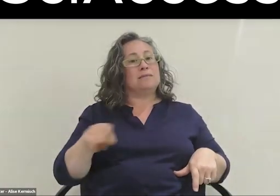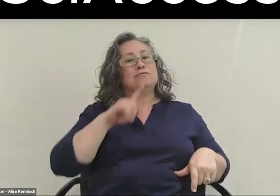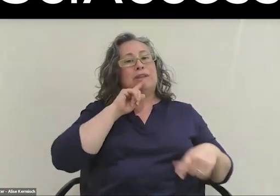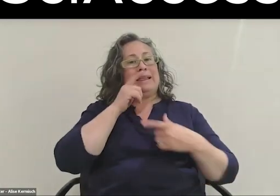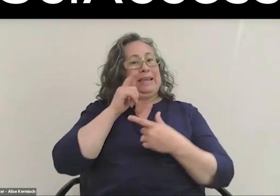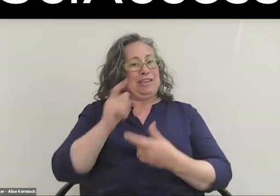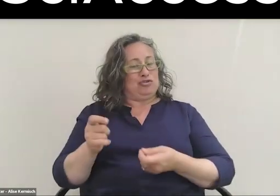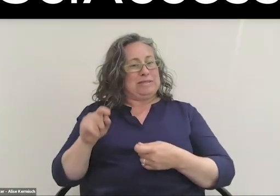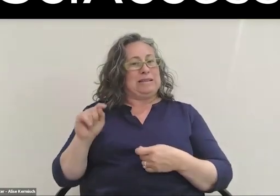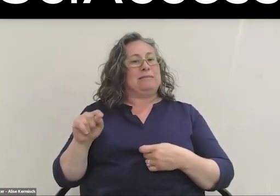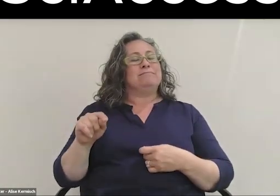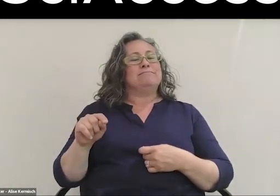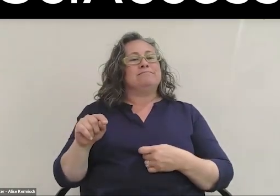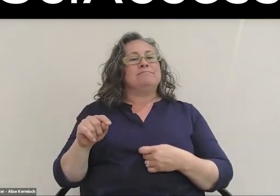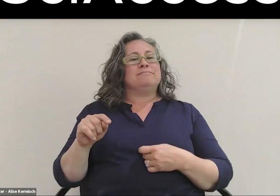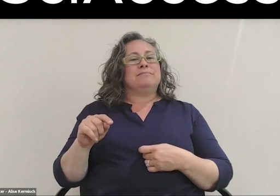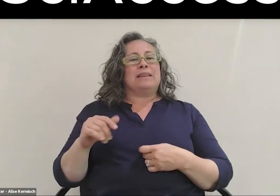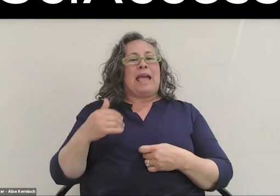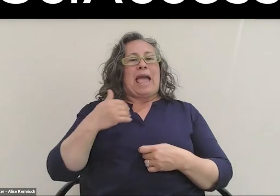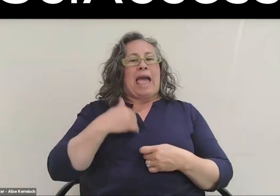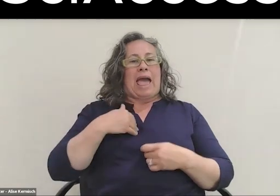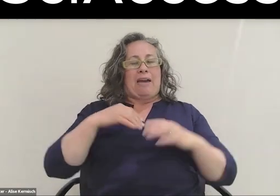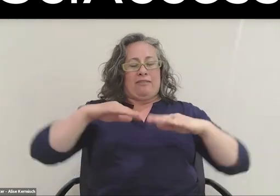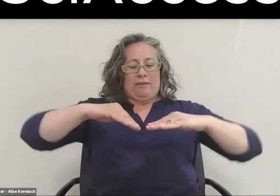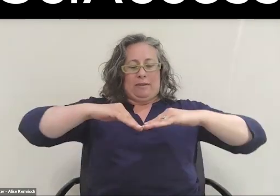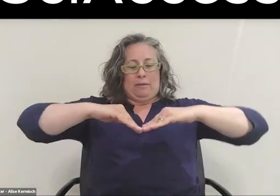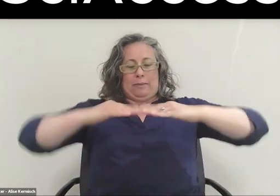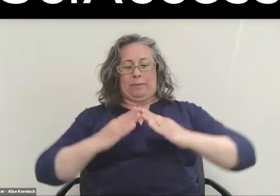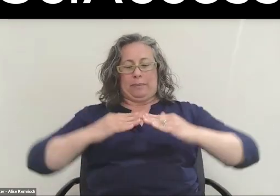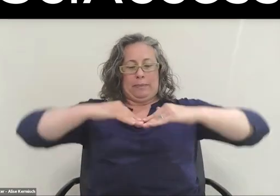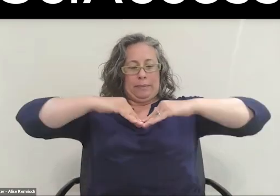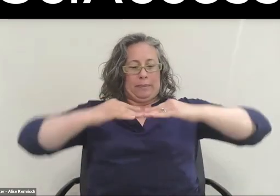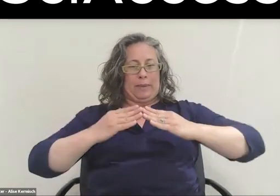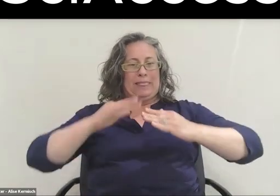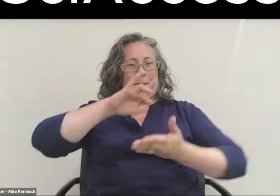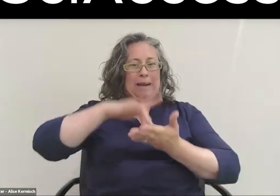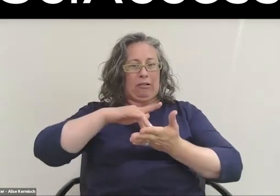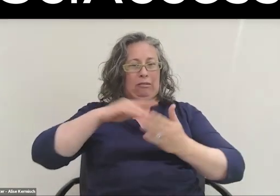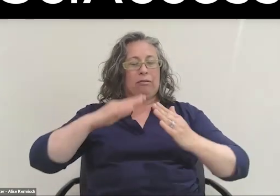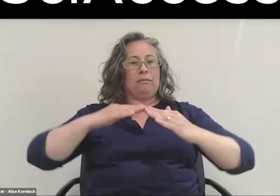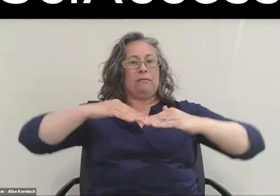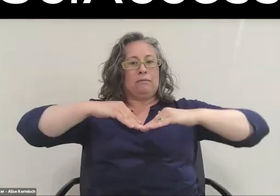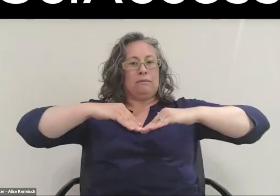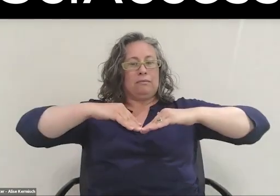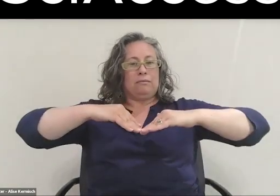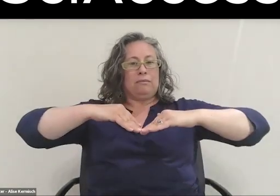it sort of hinges in the middle here, and as it's unhinged, it engages the armrest